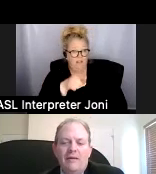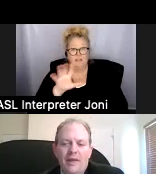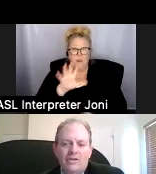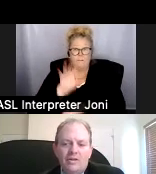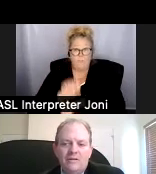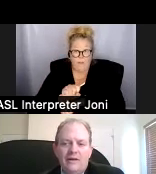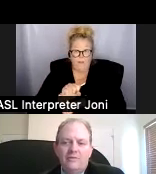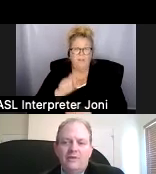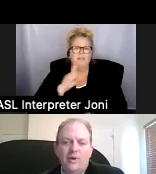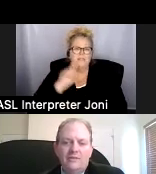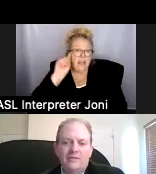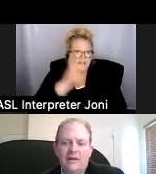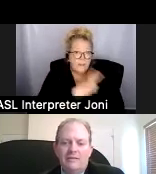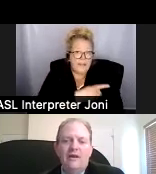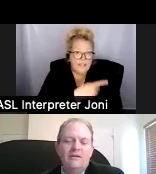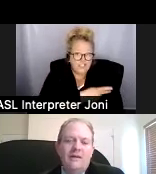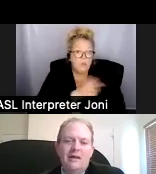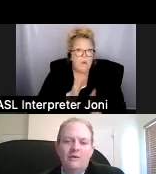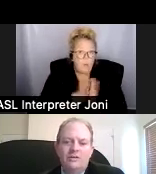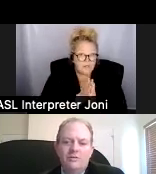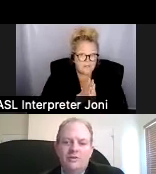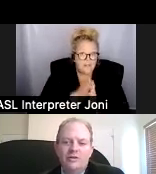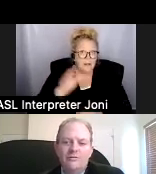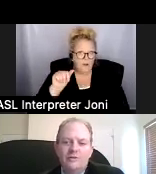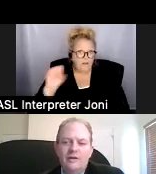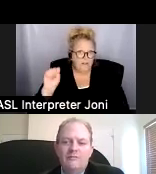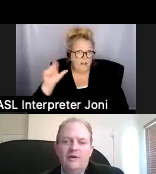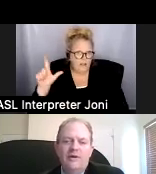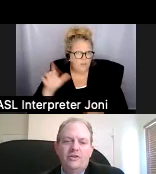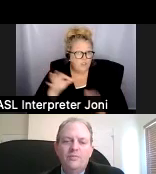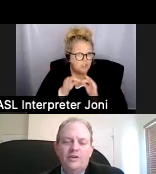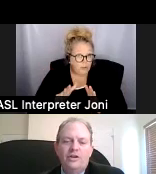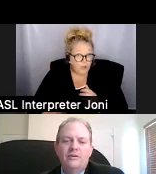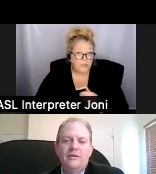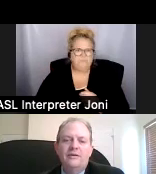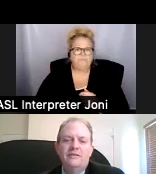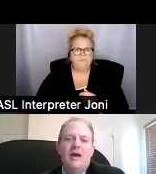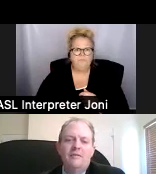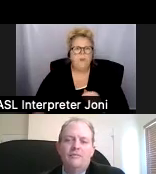deaf patient has requested an American Sign Language interpreter but The Interpreter is not